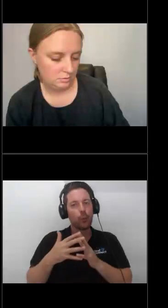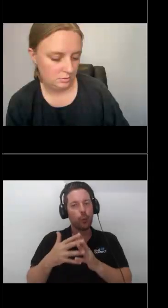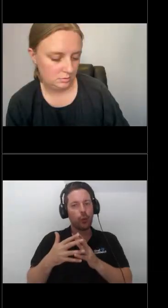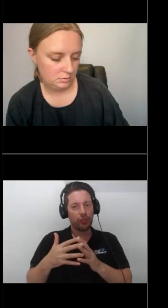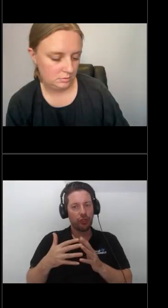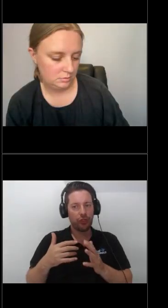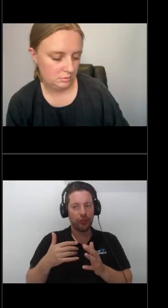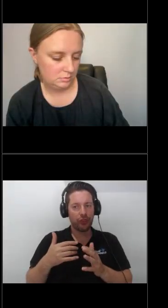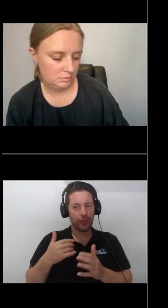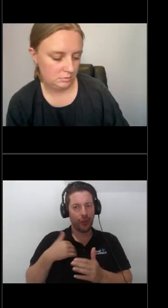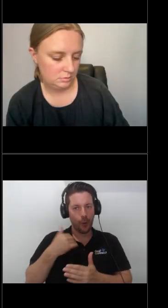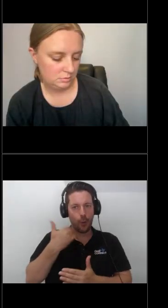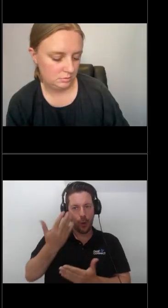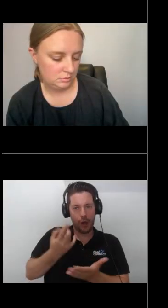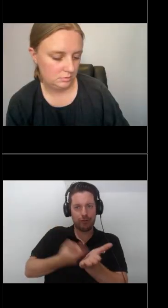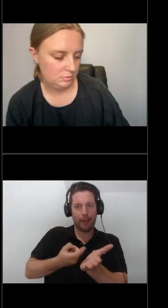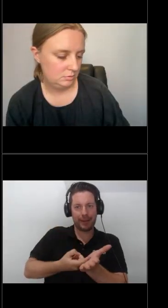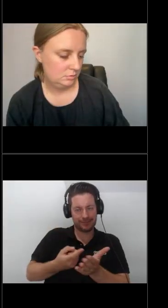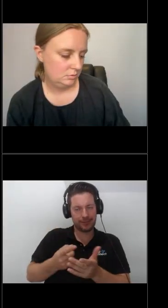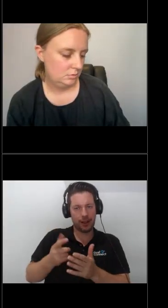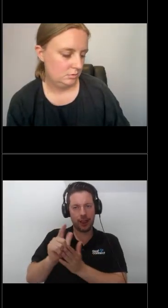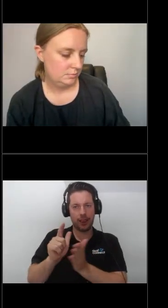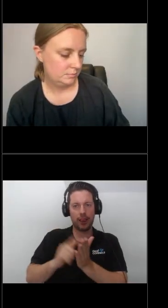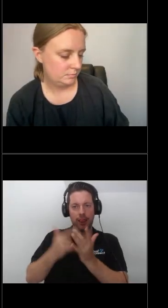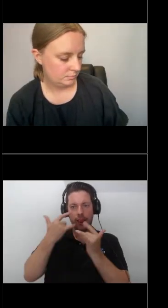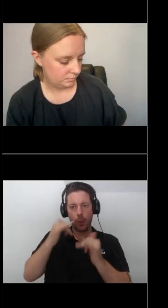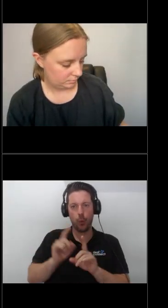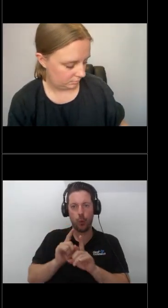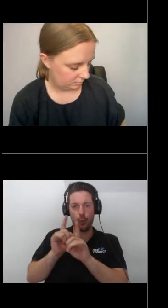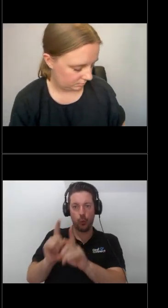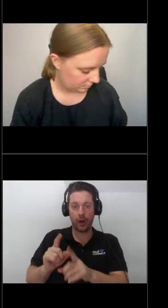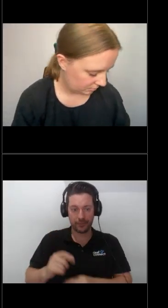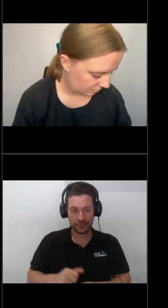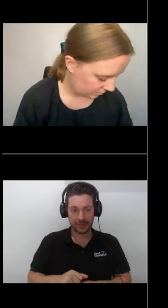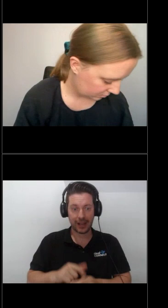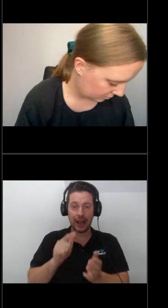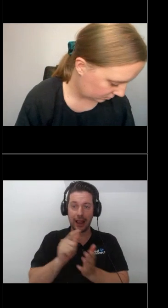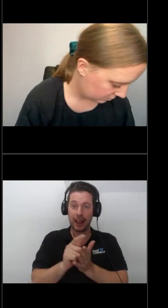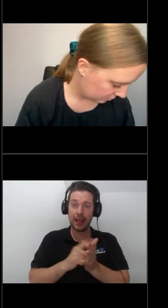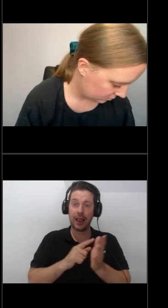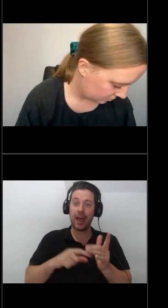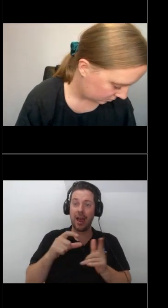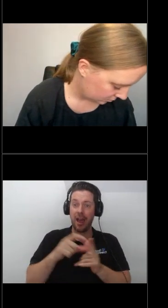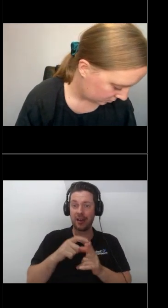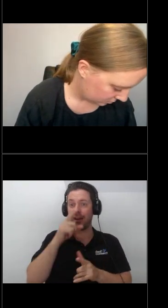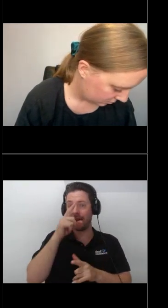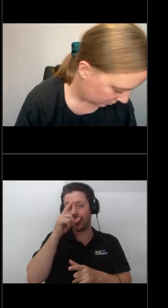And of course Legal Aid can fund representation in the mental health court,